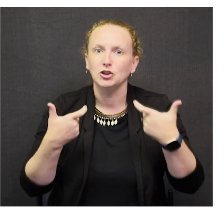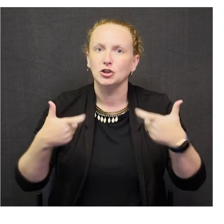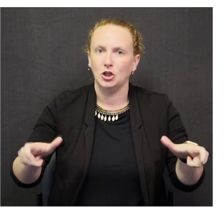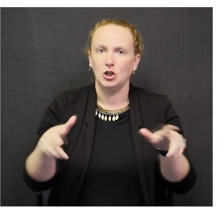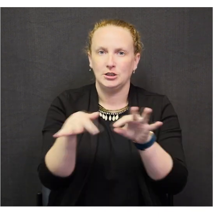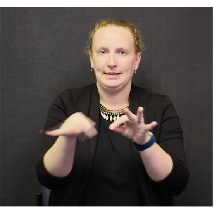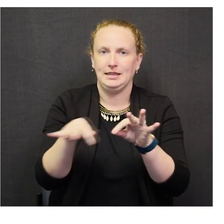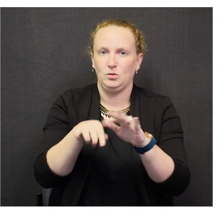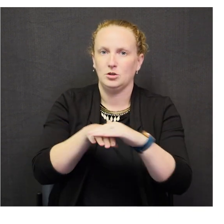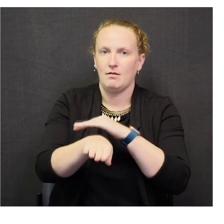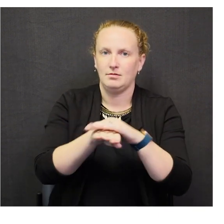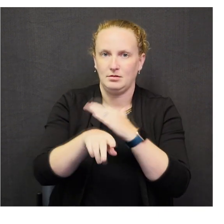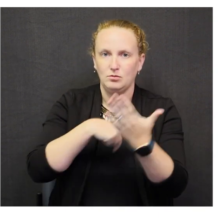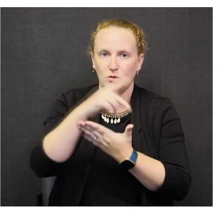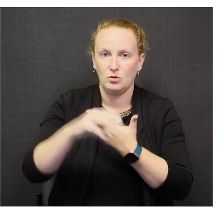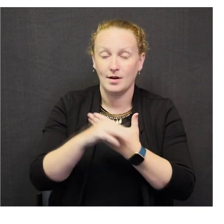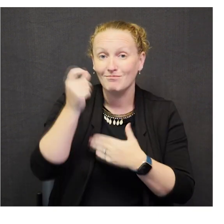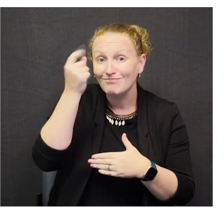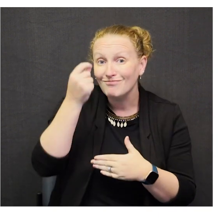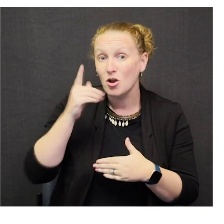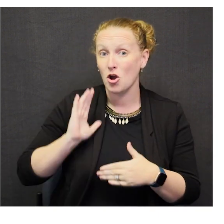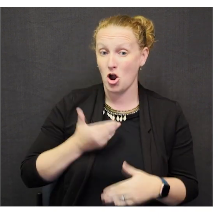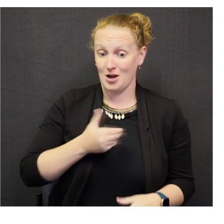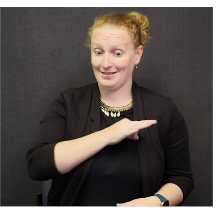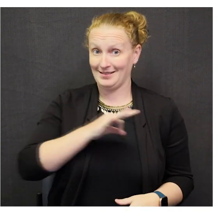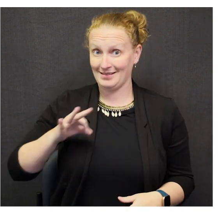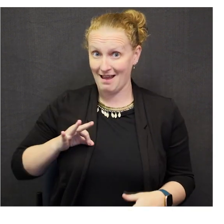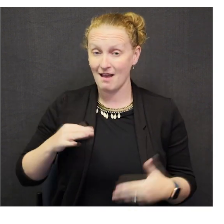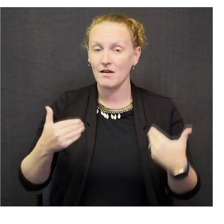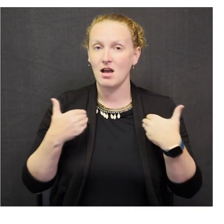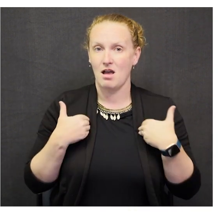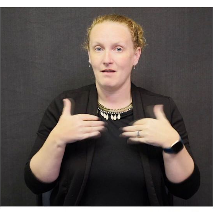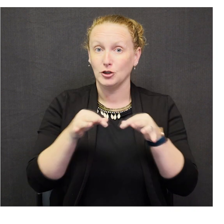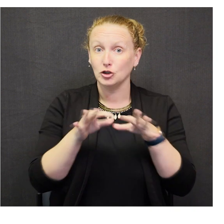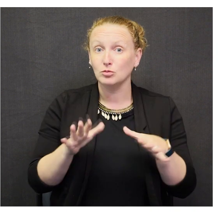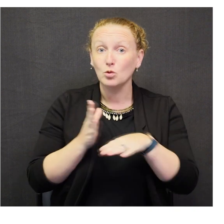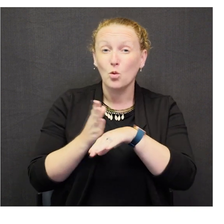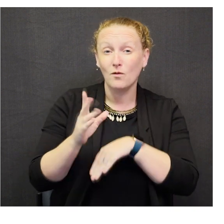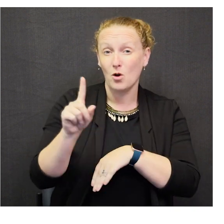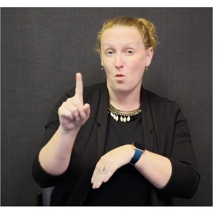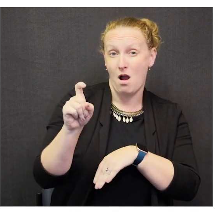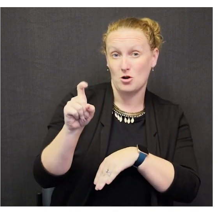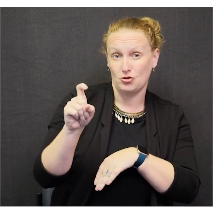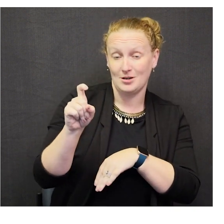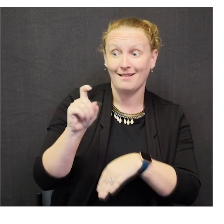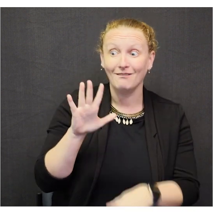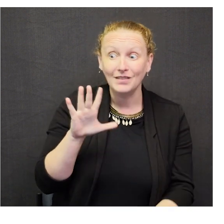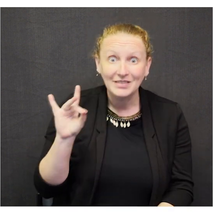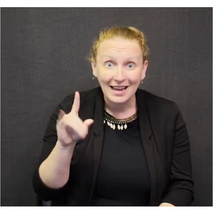We have about 100 interpreters on stands. 58 of them are full time pre Kobe 22 were